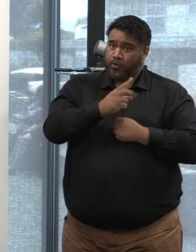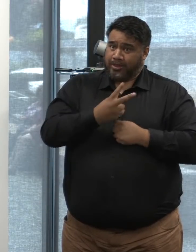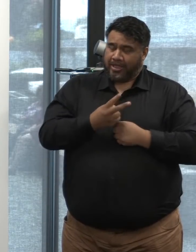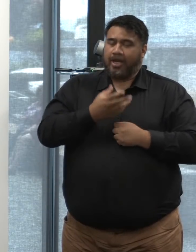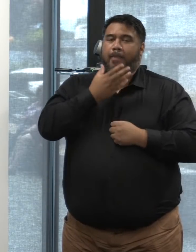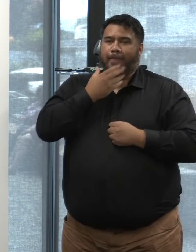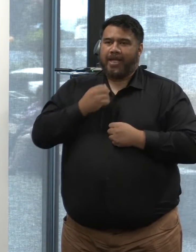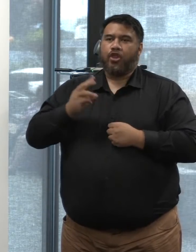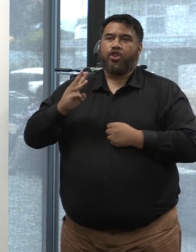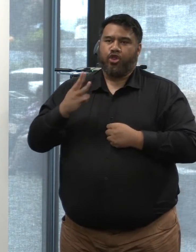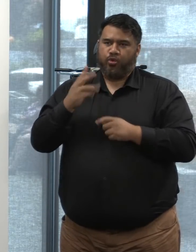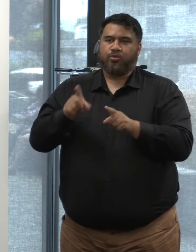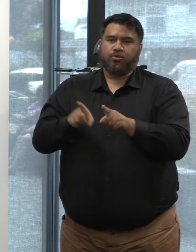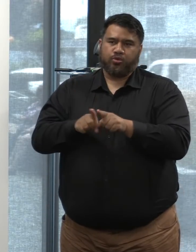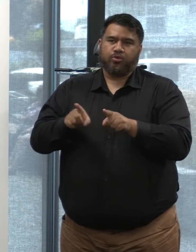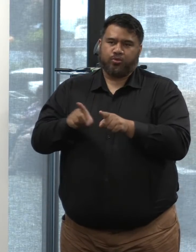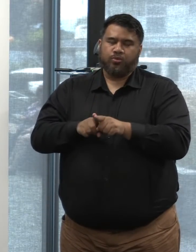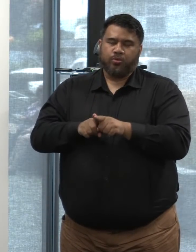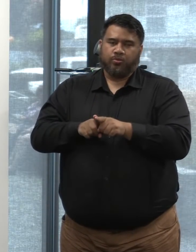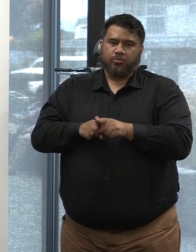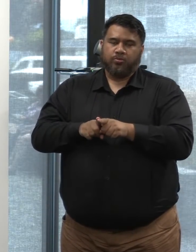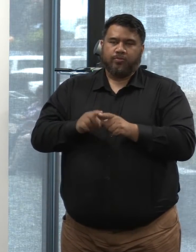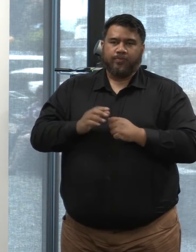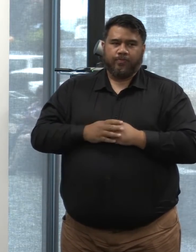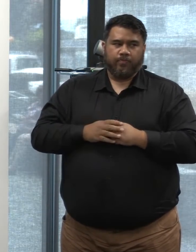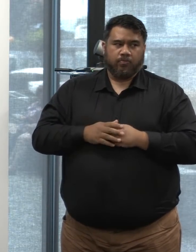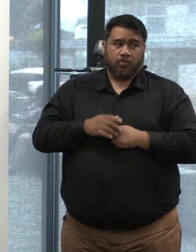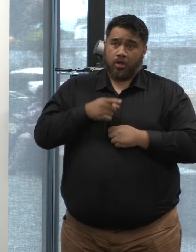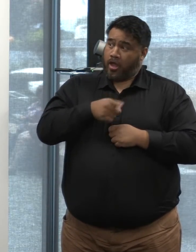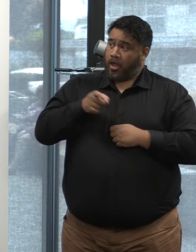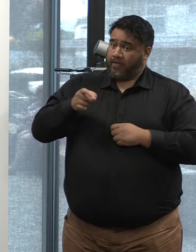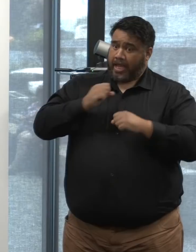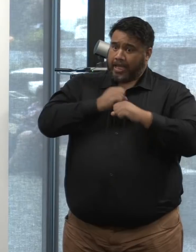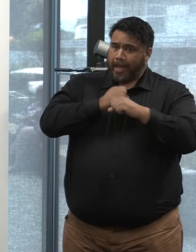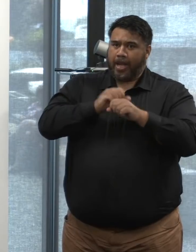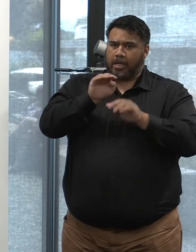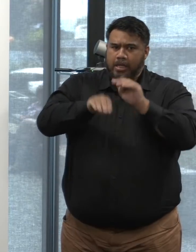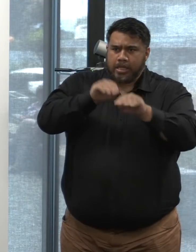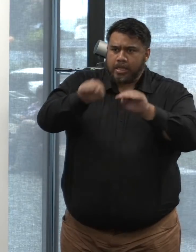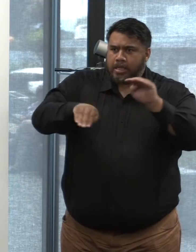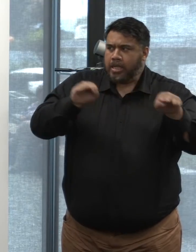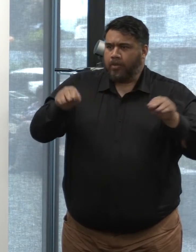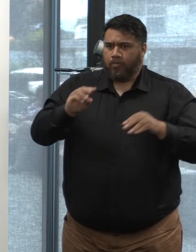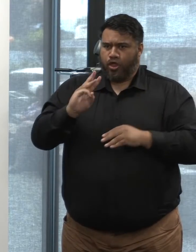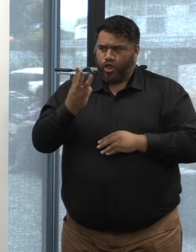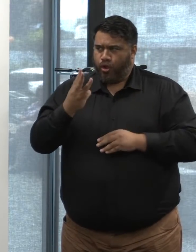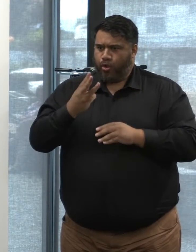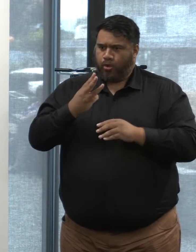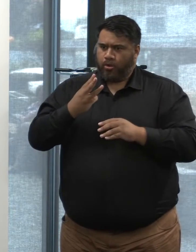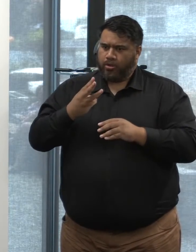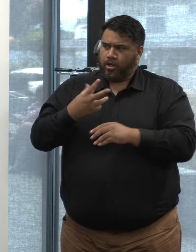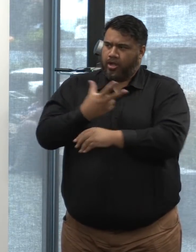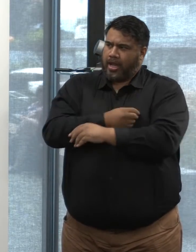get this for everybody, and we can vaccinate, we have enough vaccine to vaccinate everyone